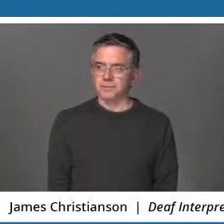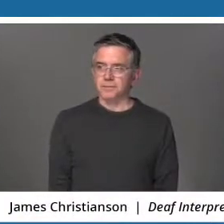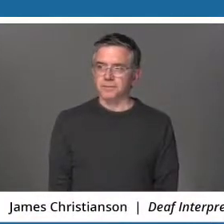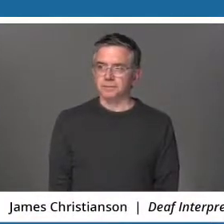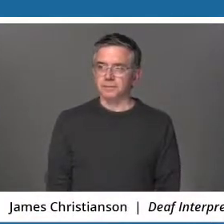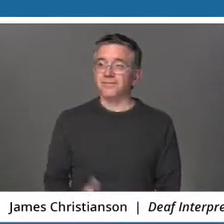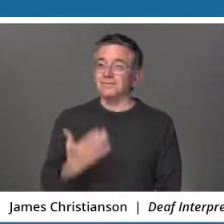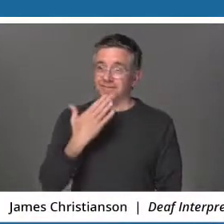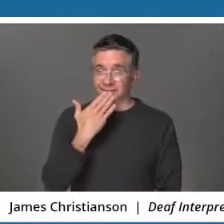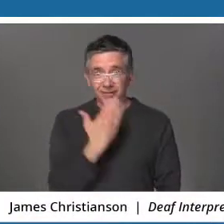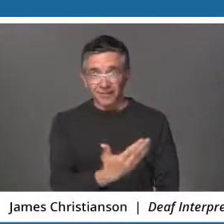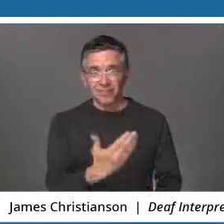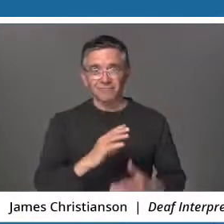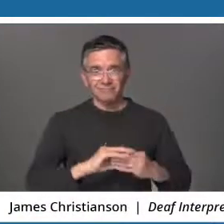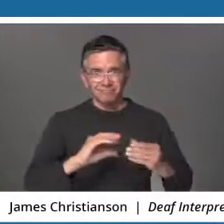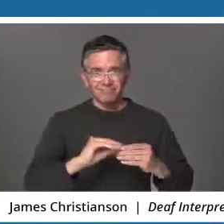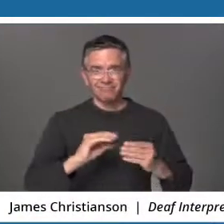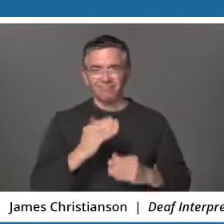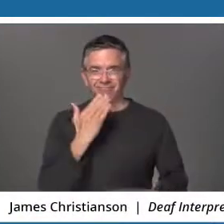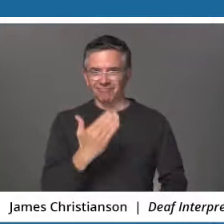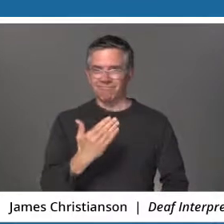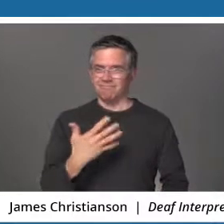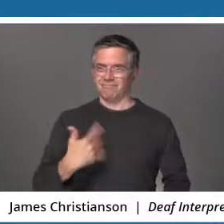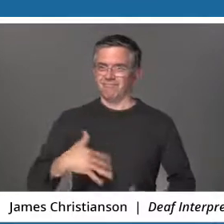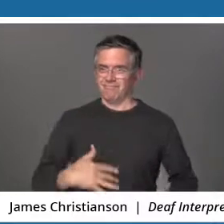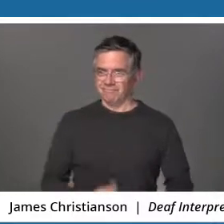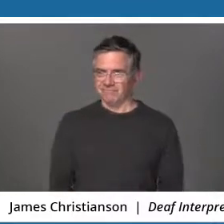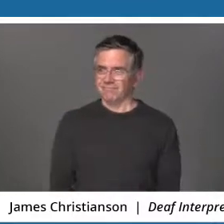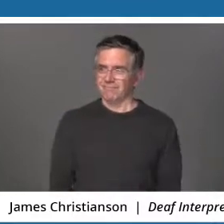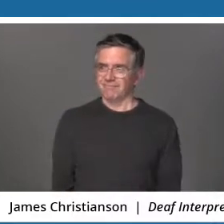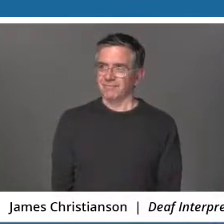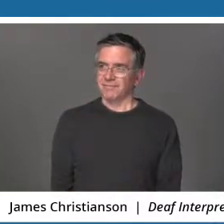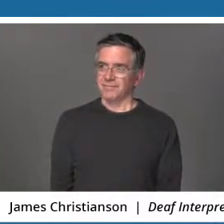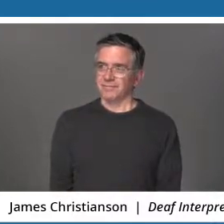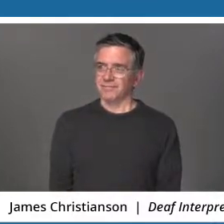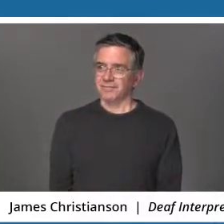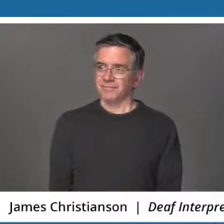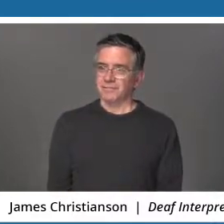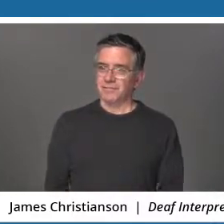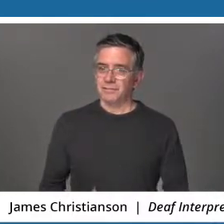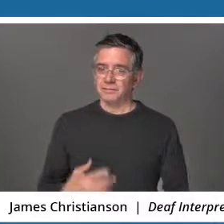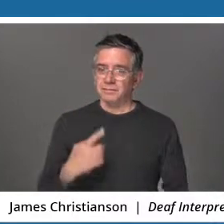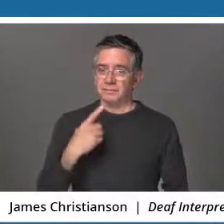You know, I guess I feel like I would probably wanna start on one end and go to the other end.